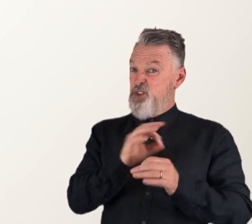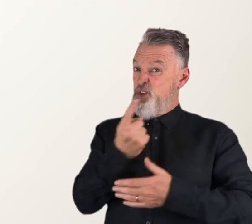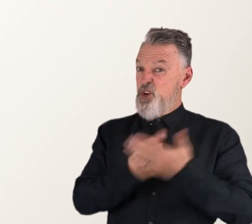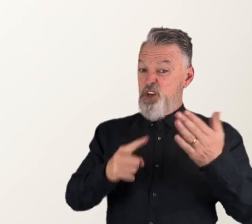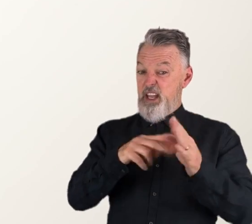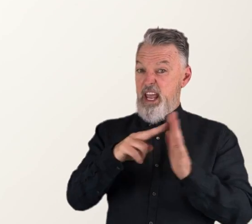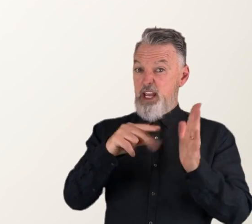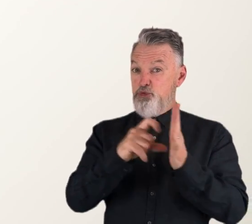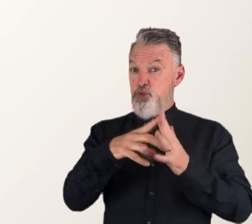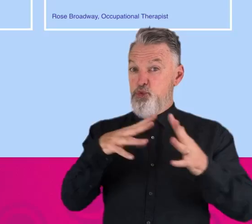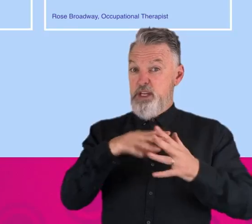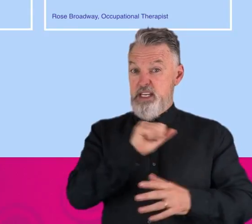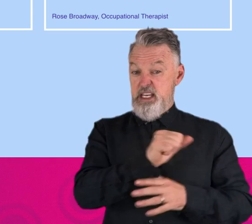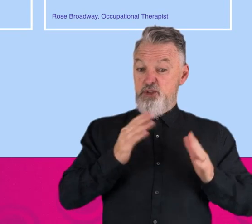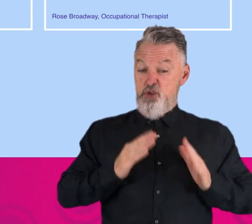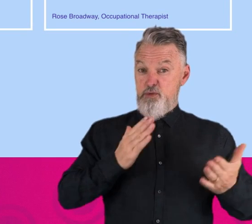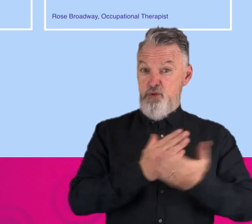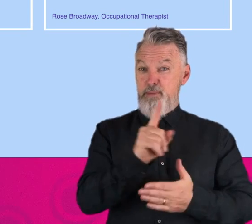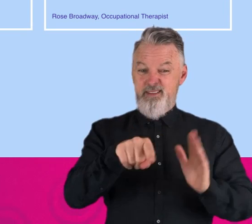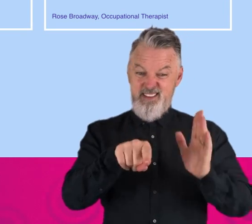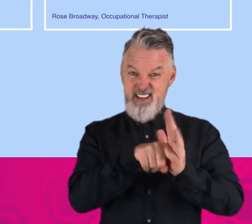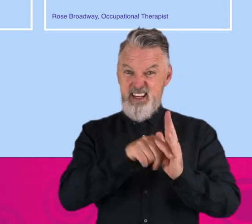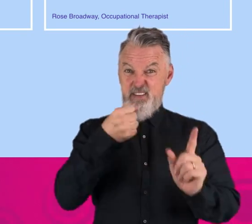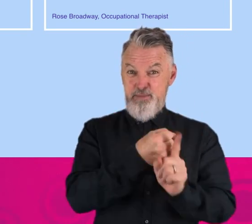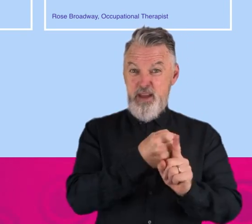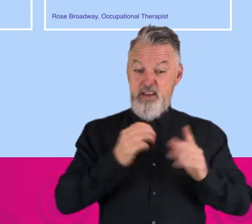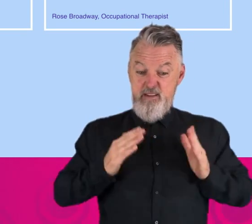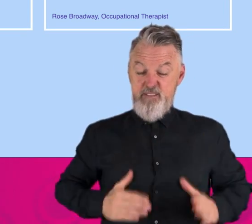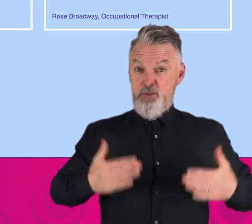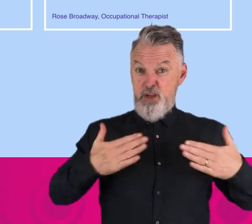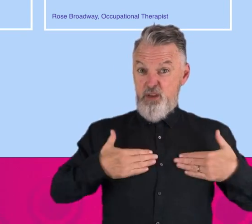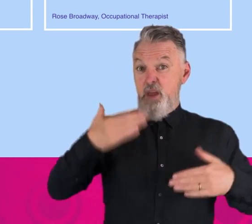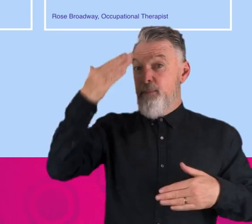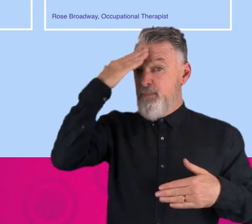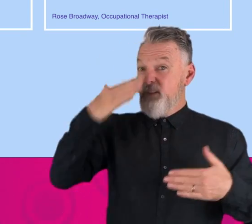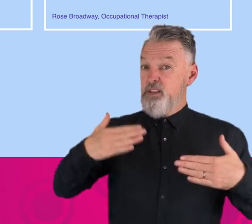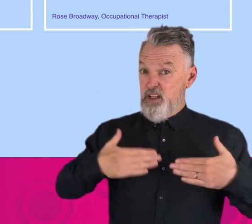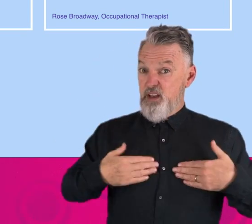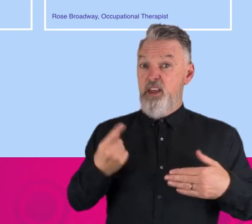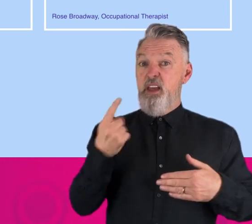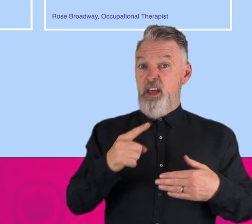of his basic human right, it also negatively impacts his physical health his mental health, and his sense of identity.